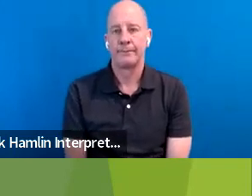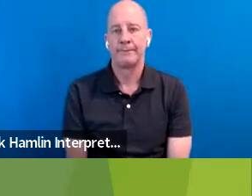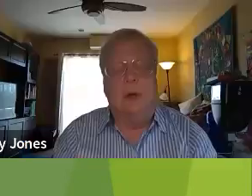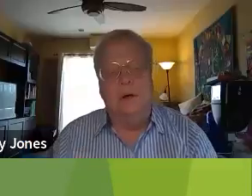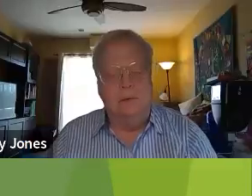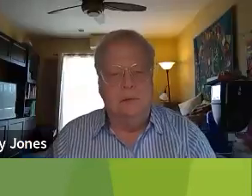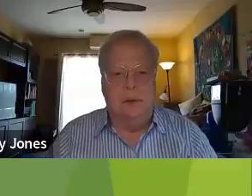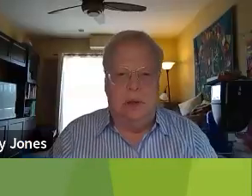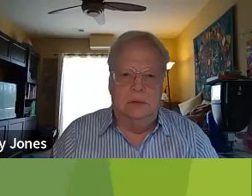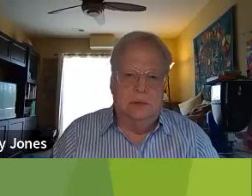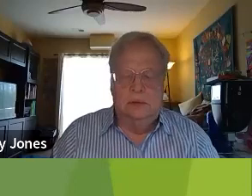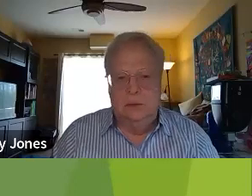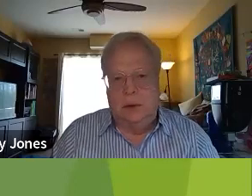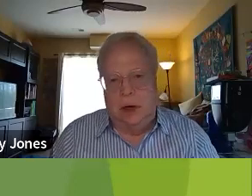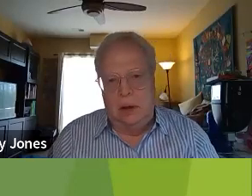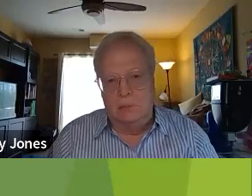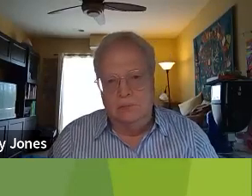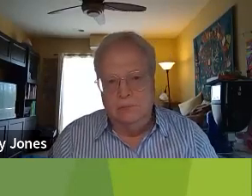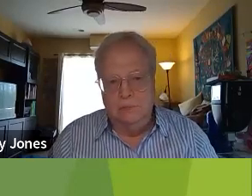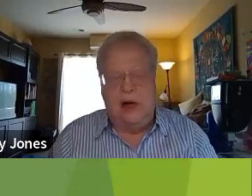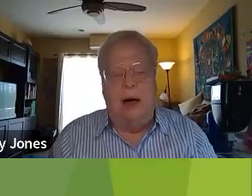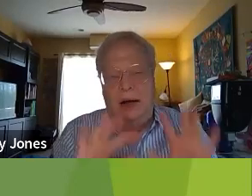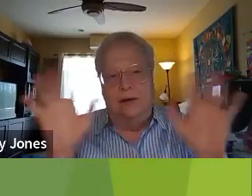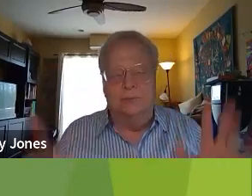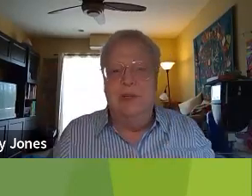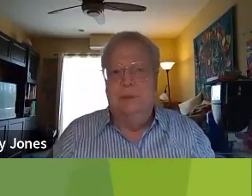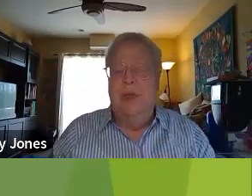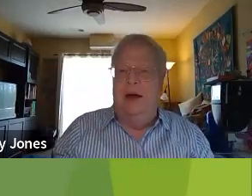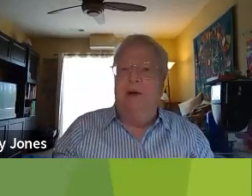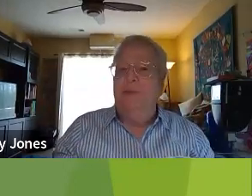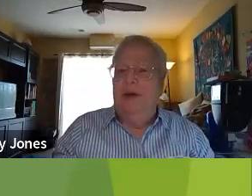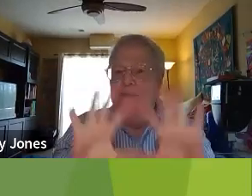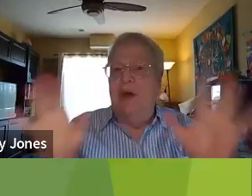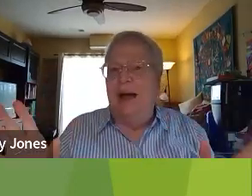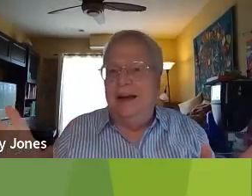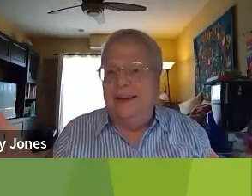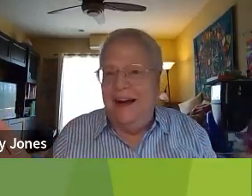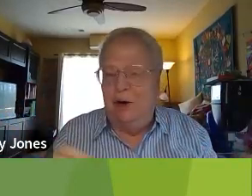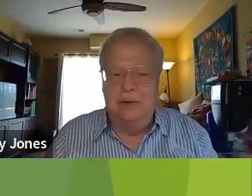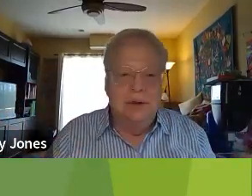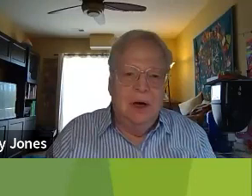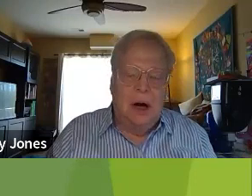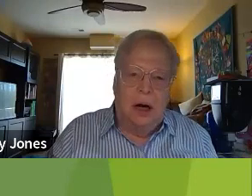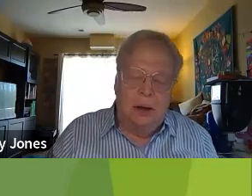Okay. I get it now.